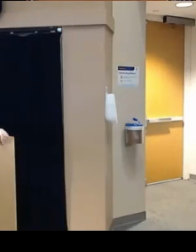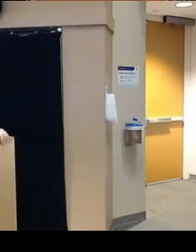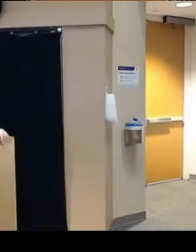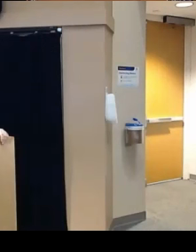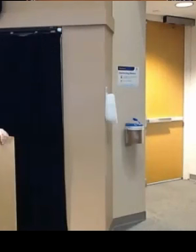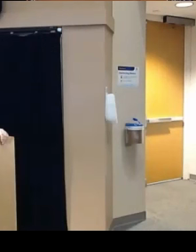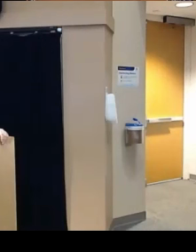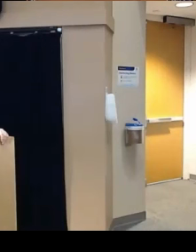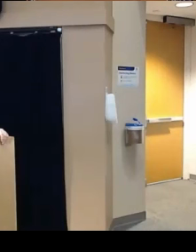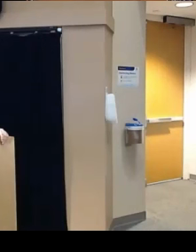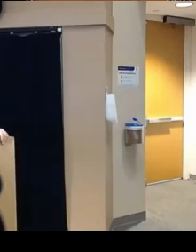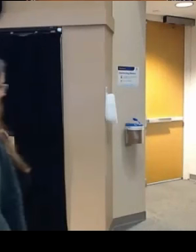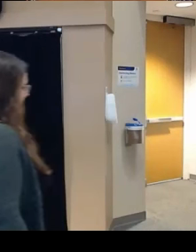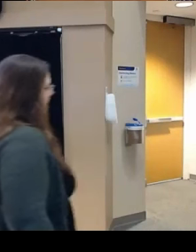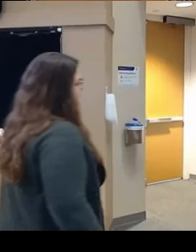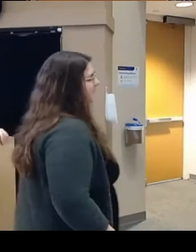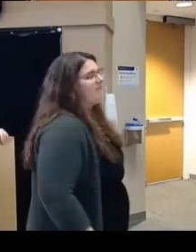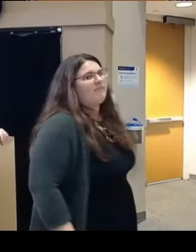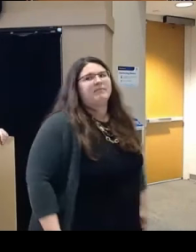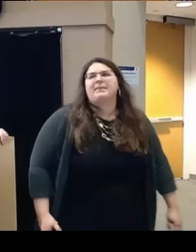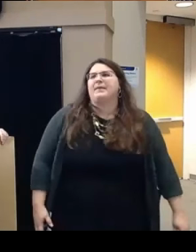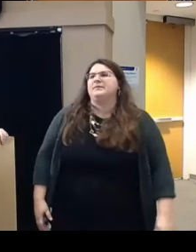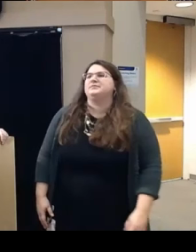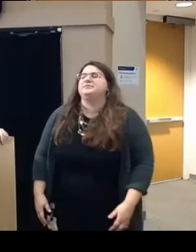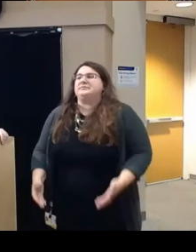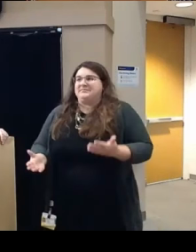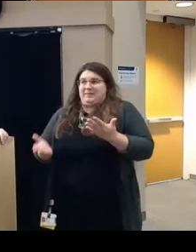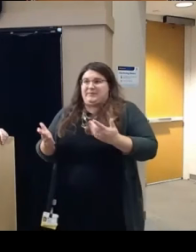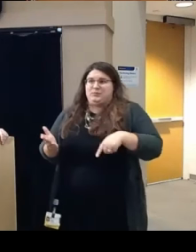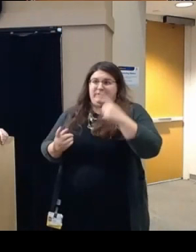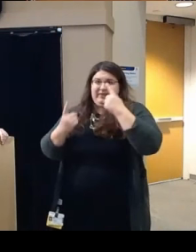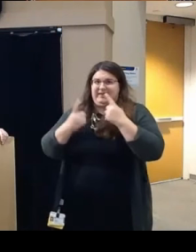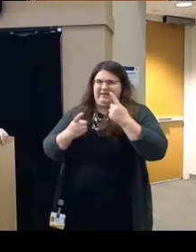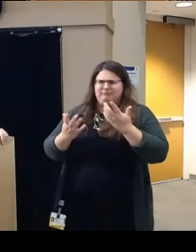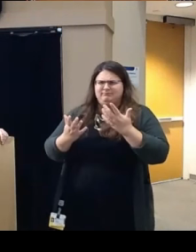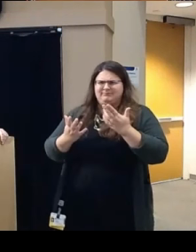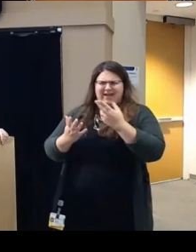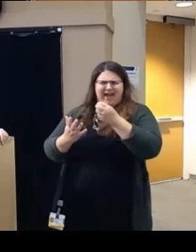demos is how how are we going to move to this what's the plan um and I'm going to give a brief